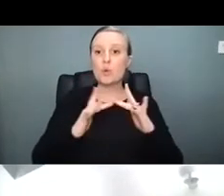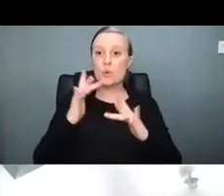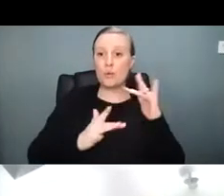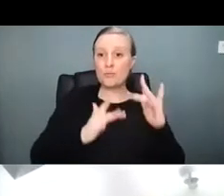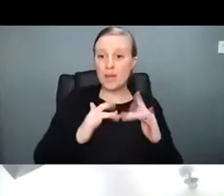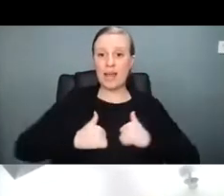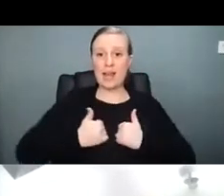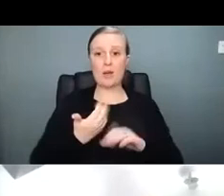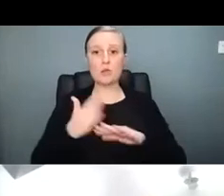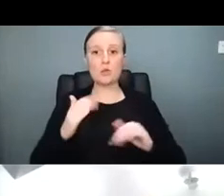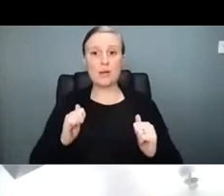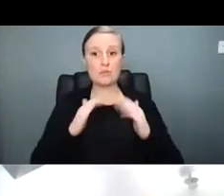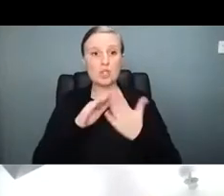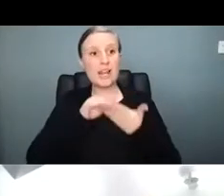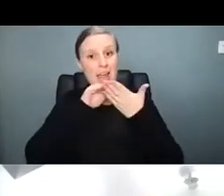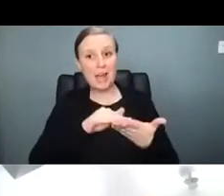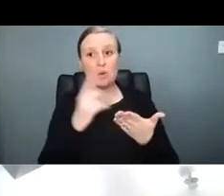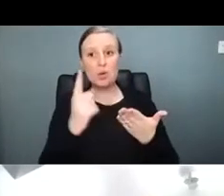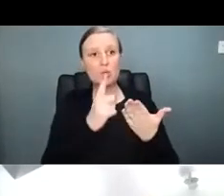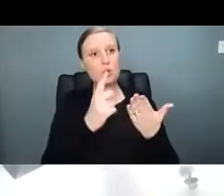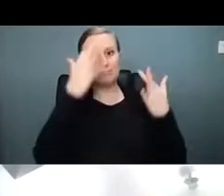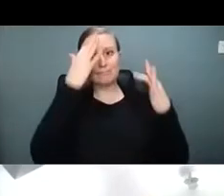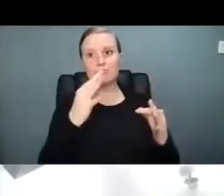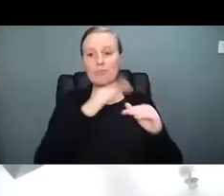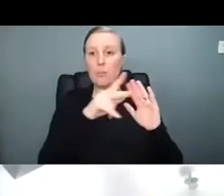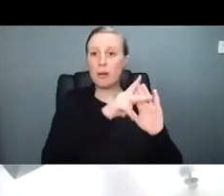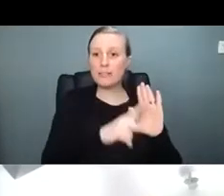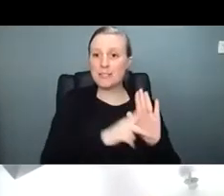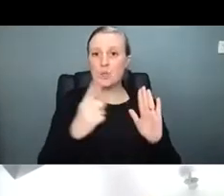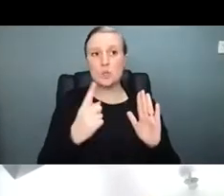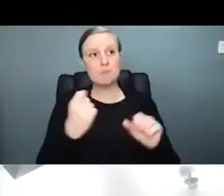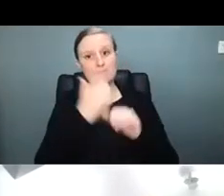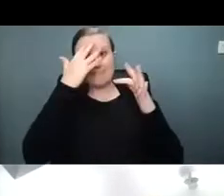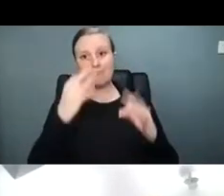organizations focus on the issue of digital inclusion and inform the development of more